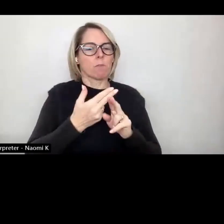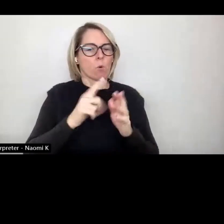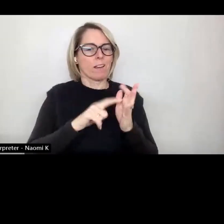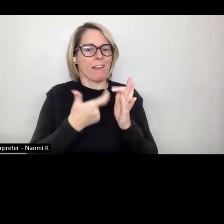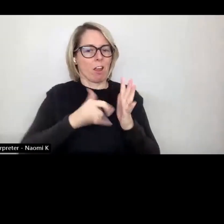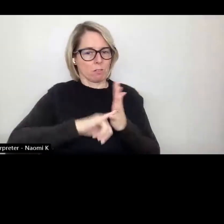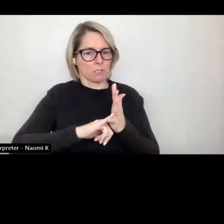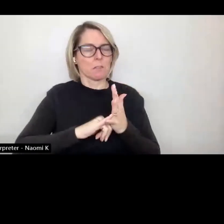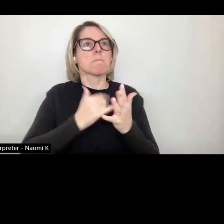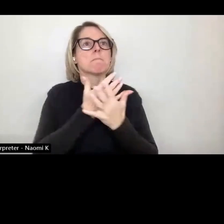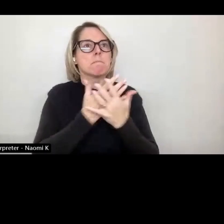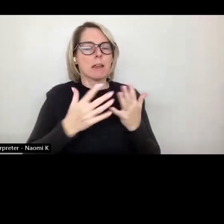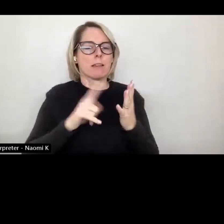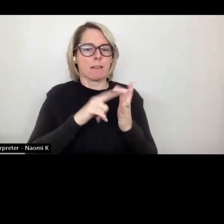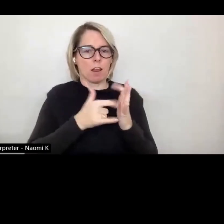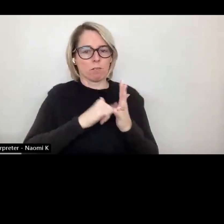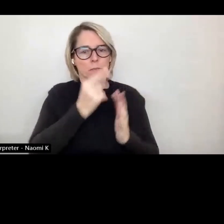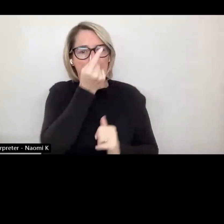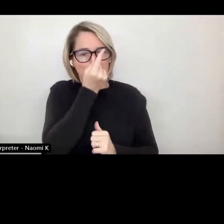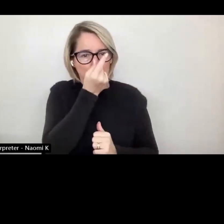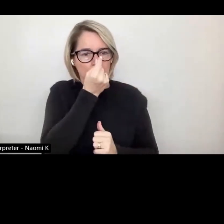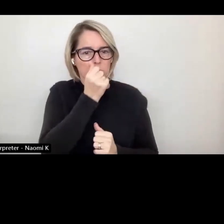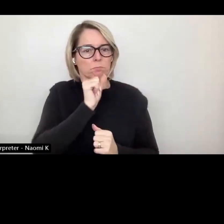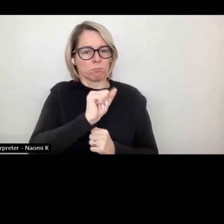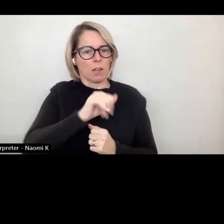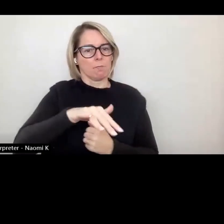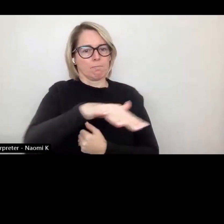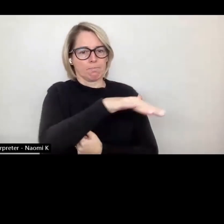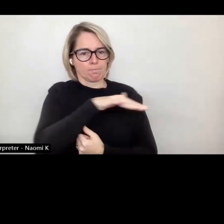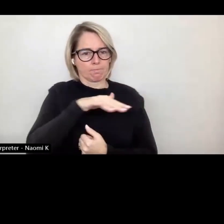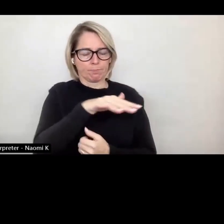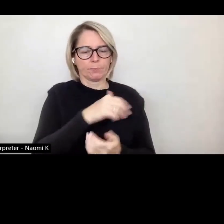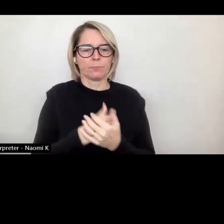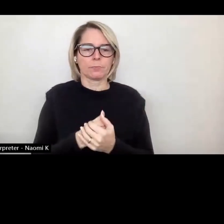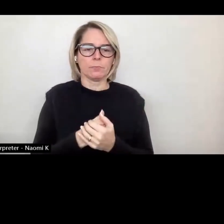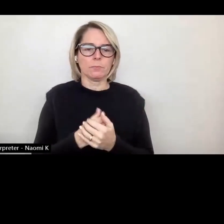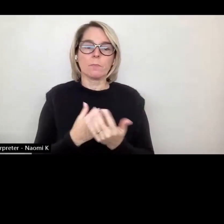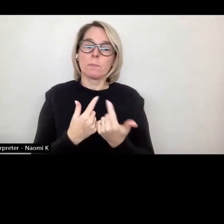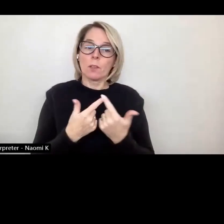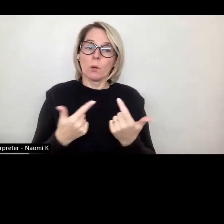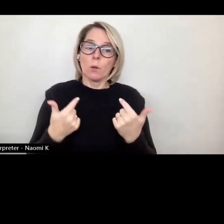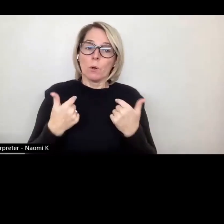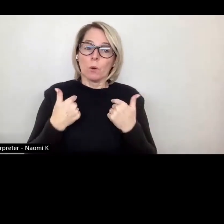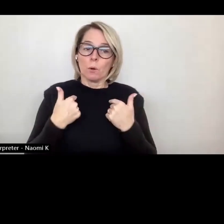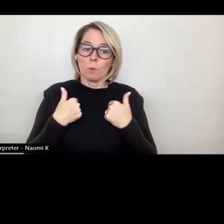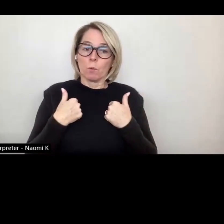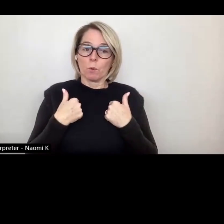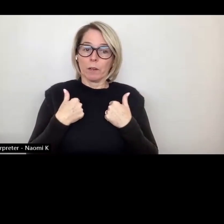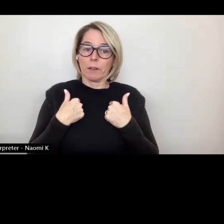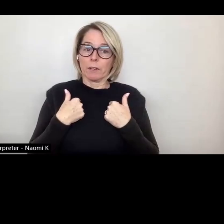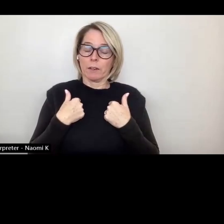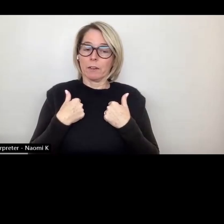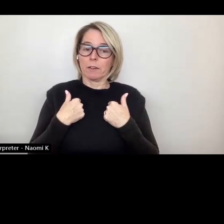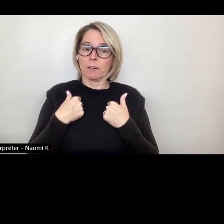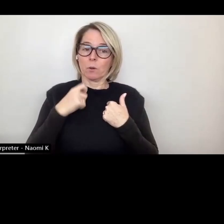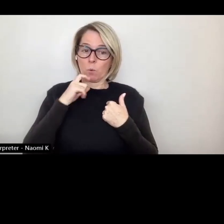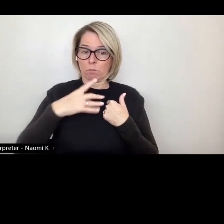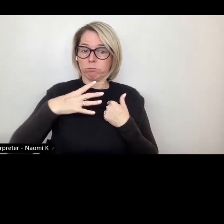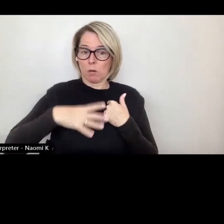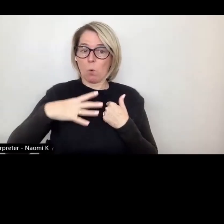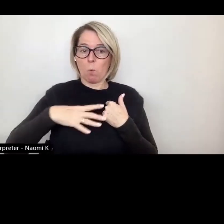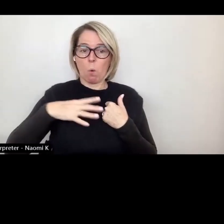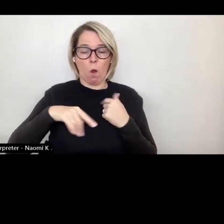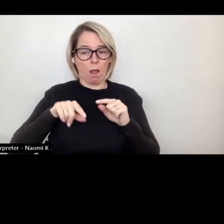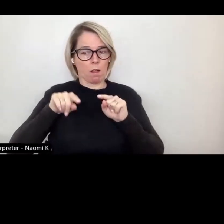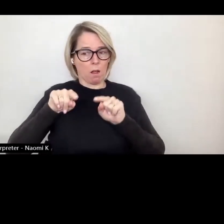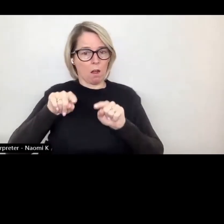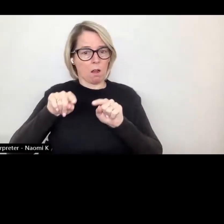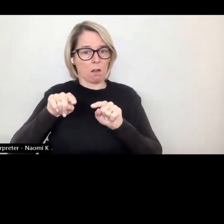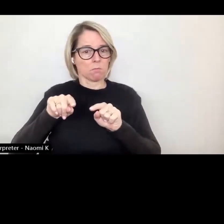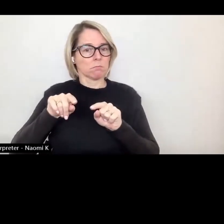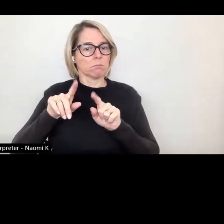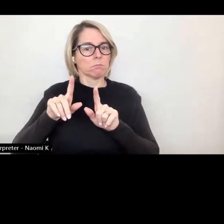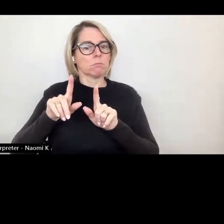Will be up to providers to be managing that budget and prioritising across their carer cohort in the service area.